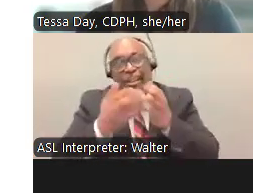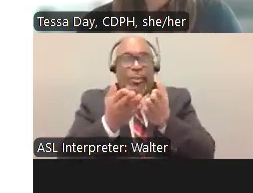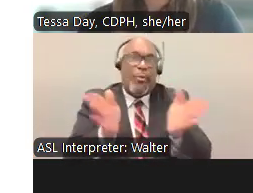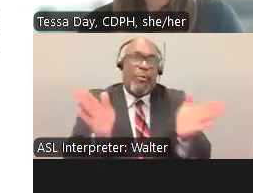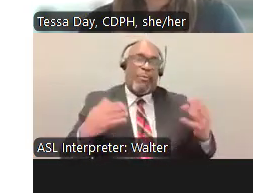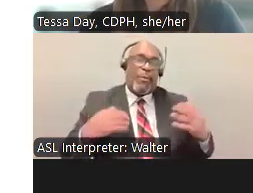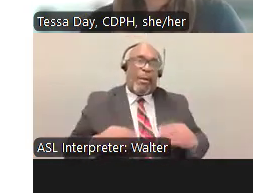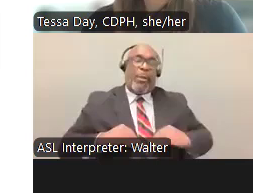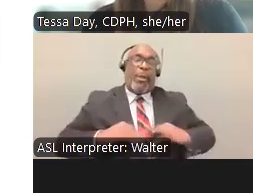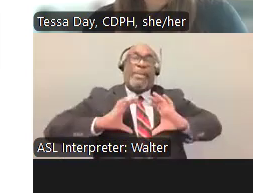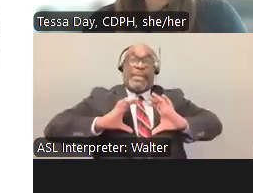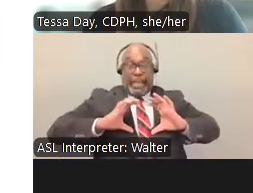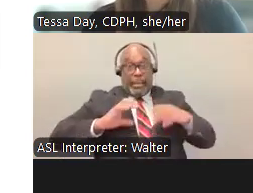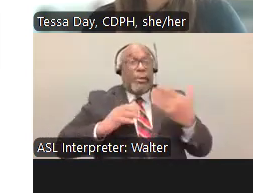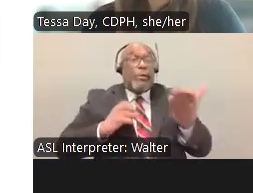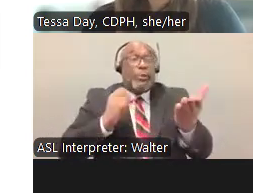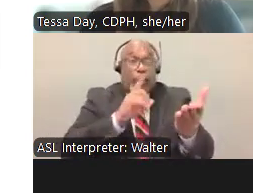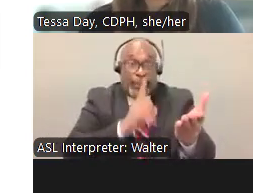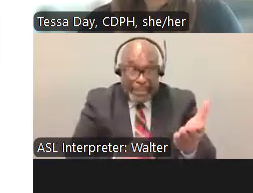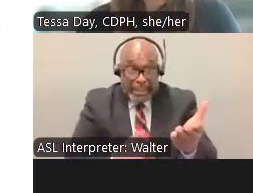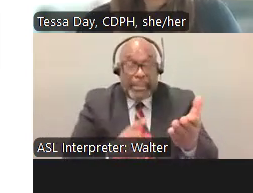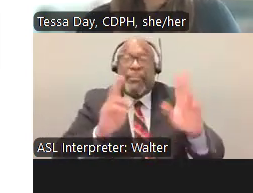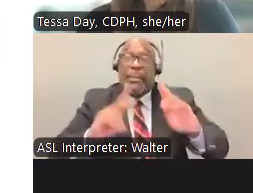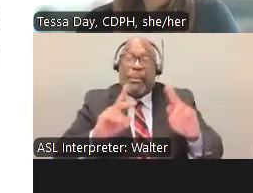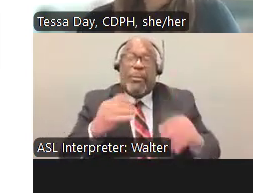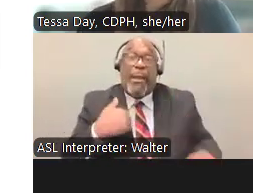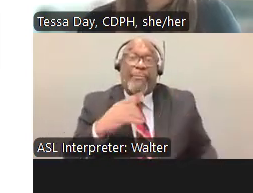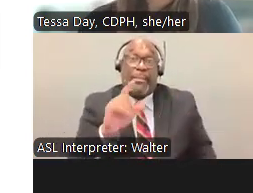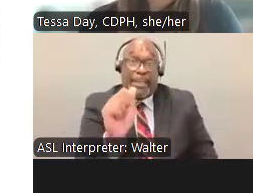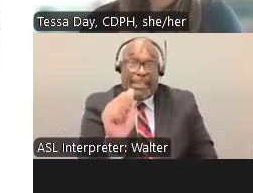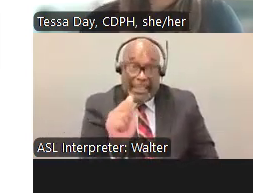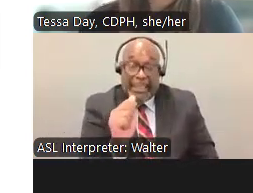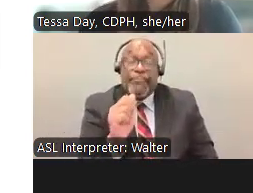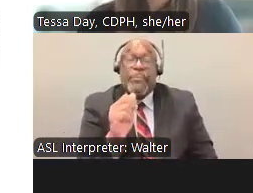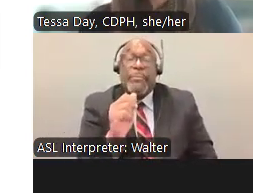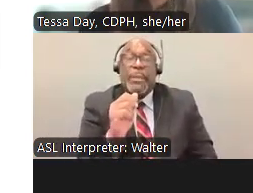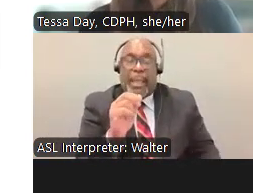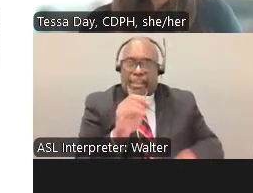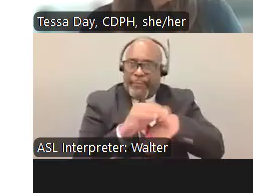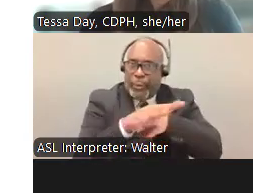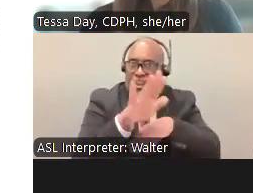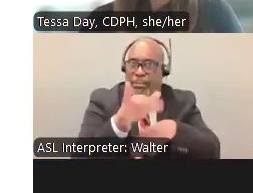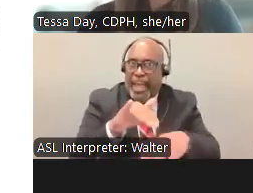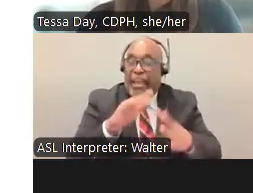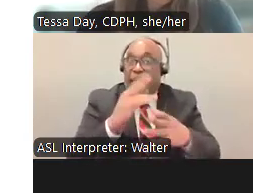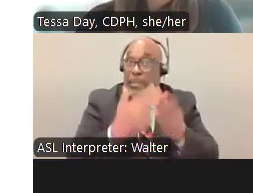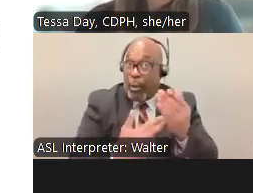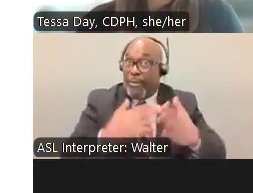13:34:14 access to resources for people 13:34:16 with disabilities can be 13:34:19 influenced by both the physical 13:34:20 infrastructure and the